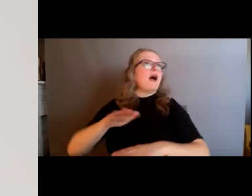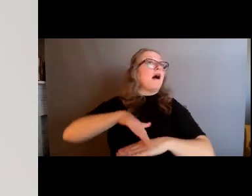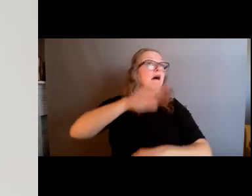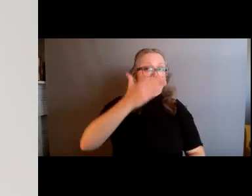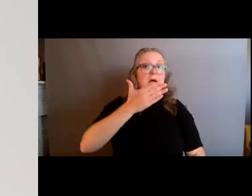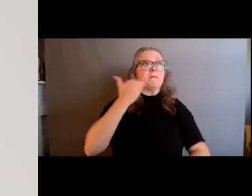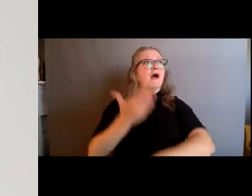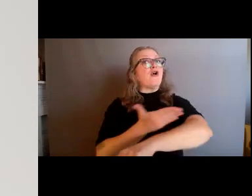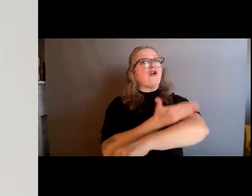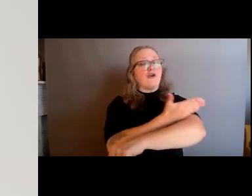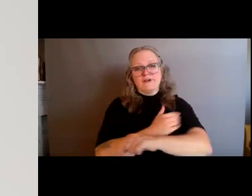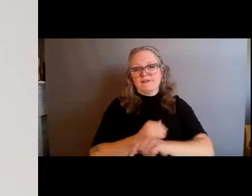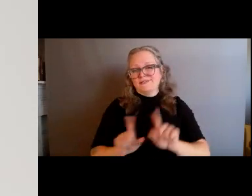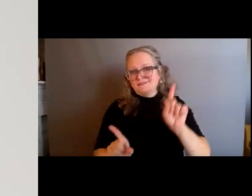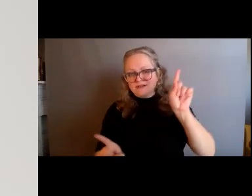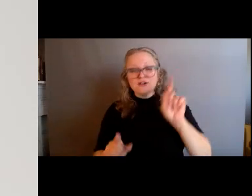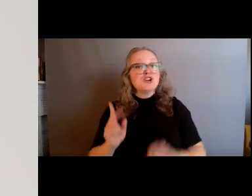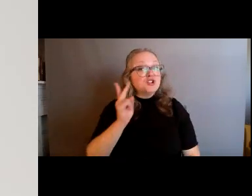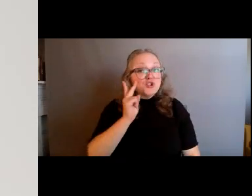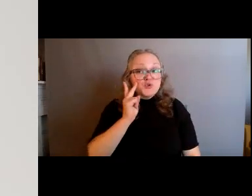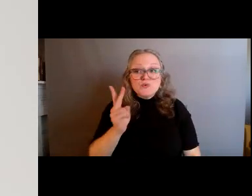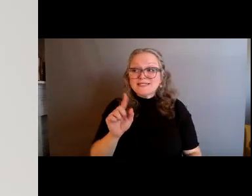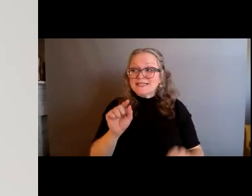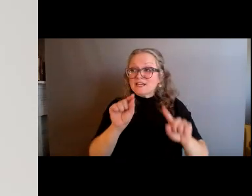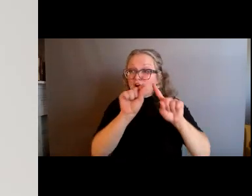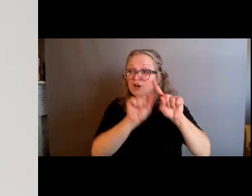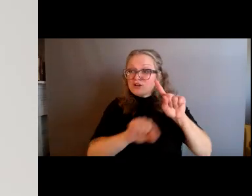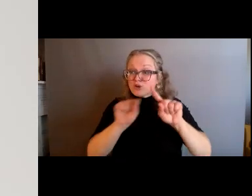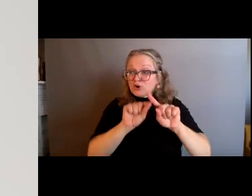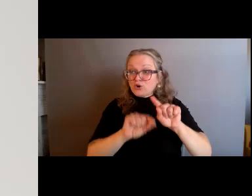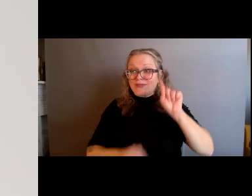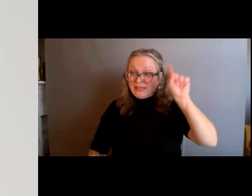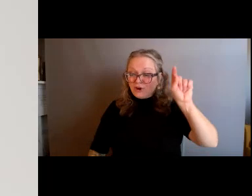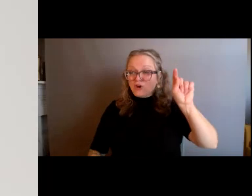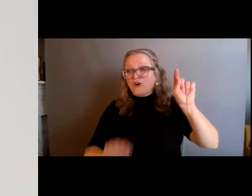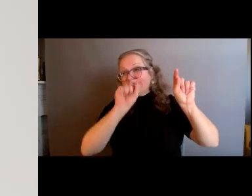So when you see like a circle here. Here here.